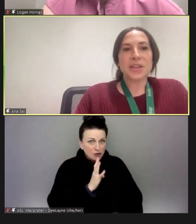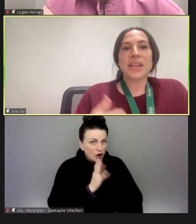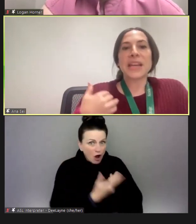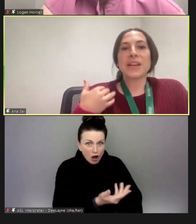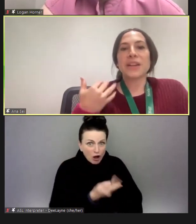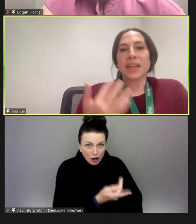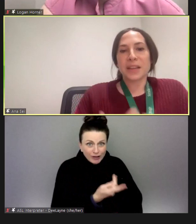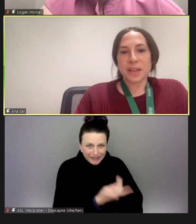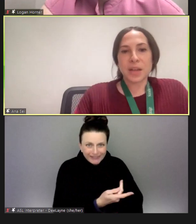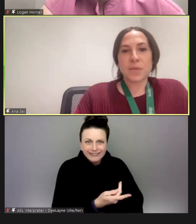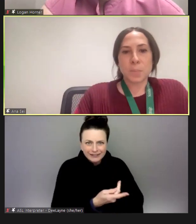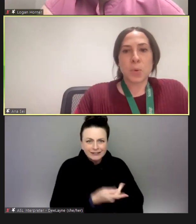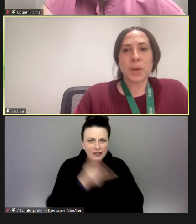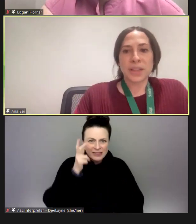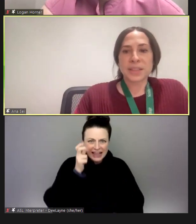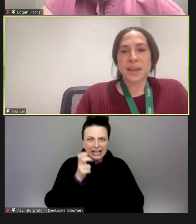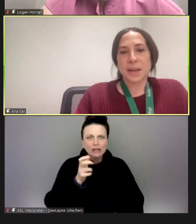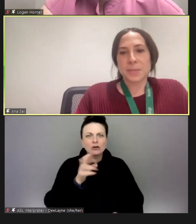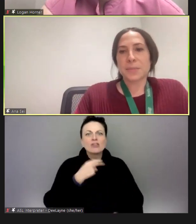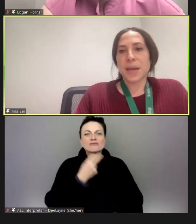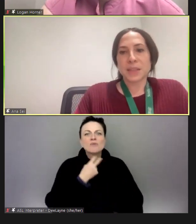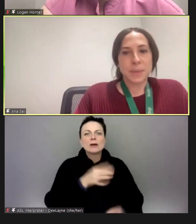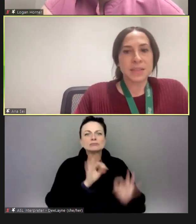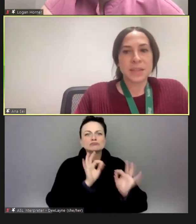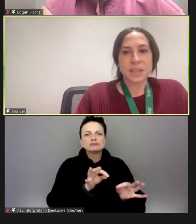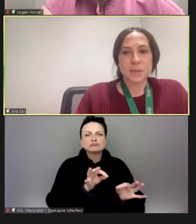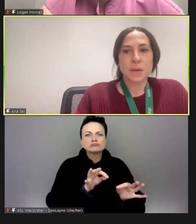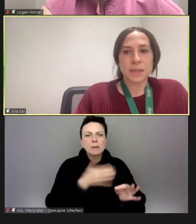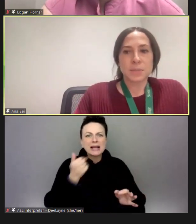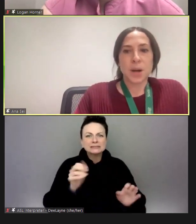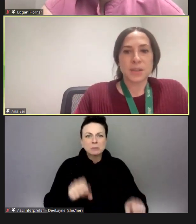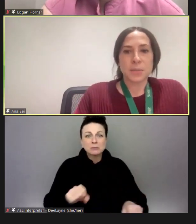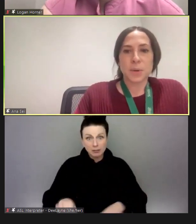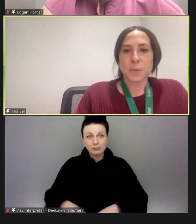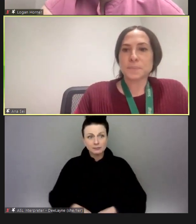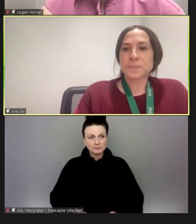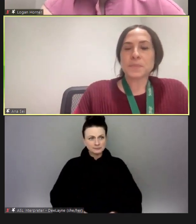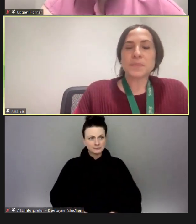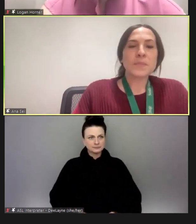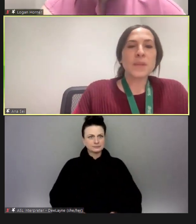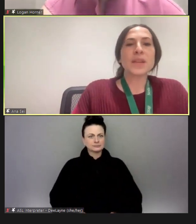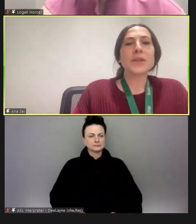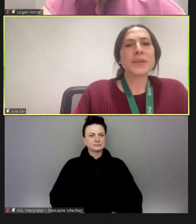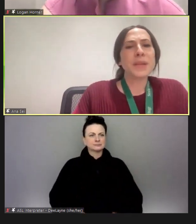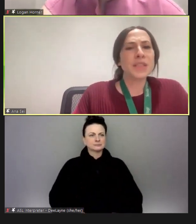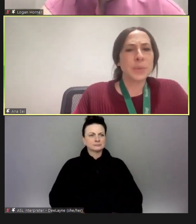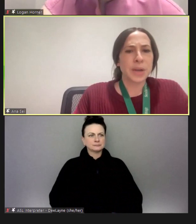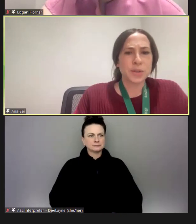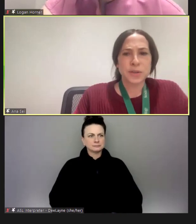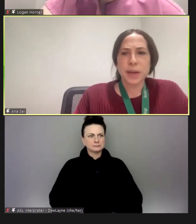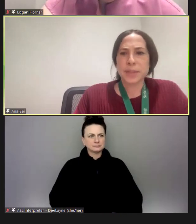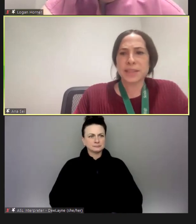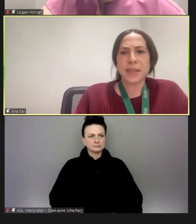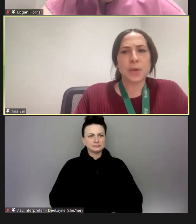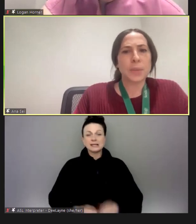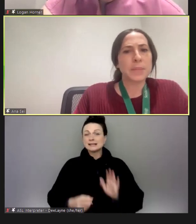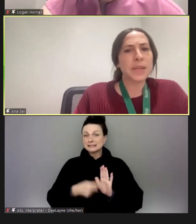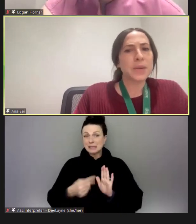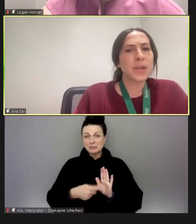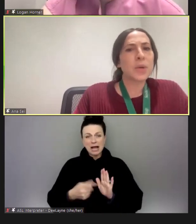hearing their voice um as best as as as possible you know sometimes we coach